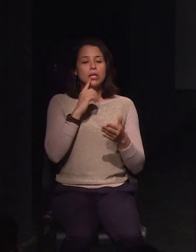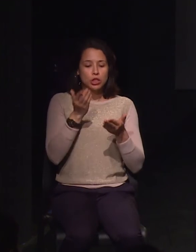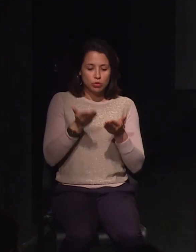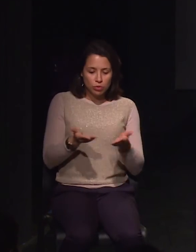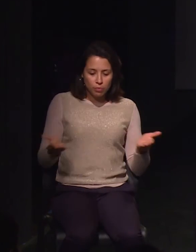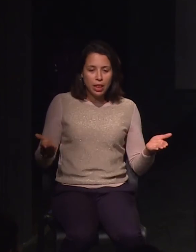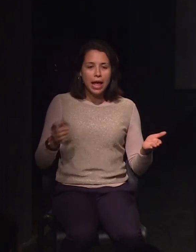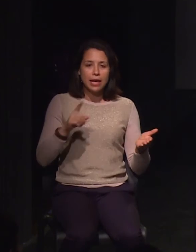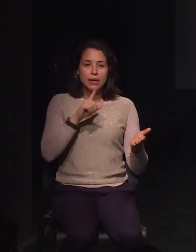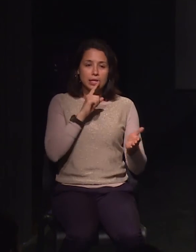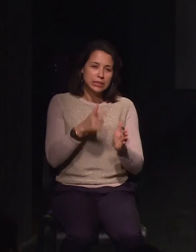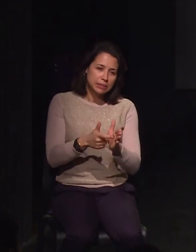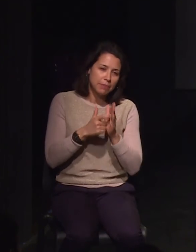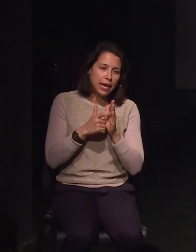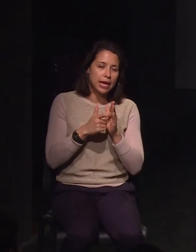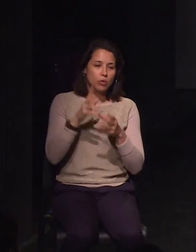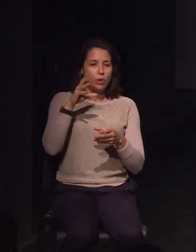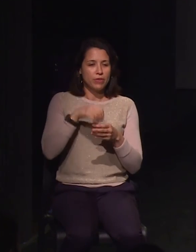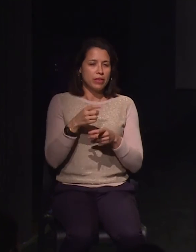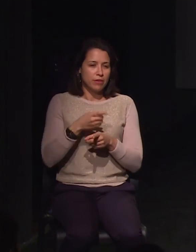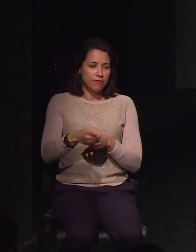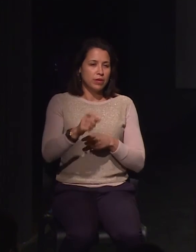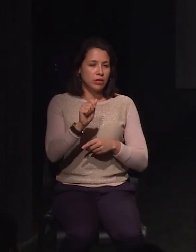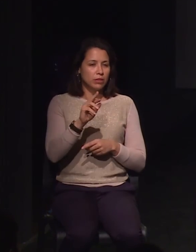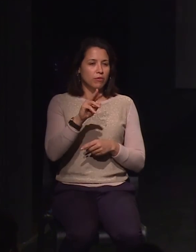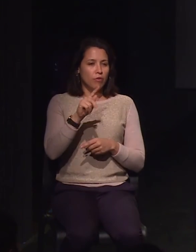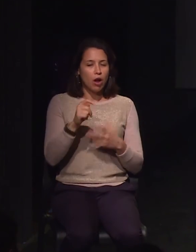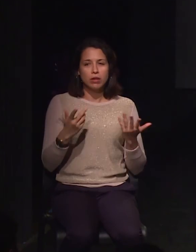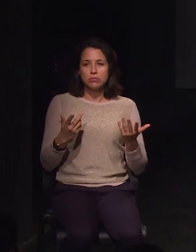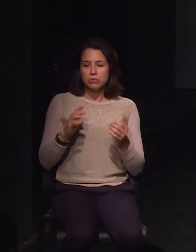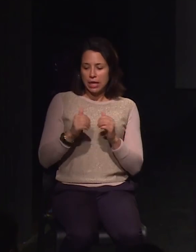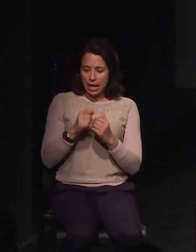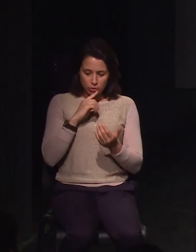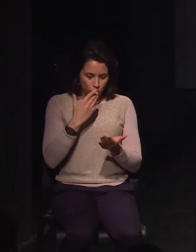in just from a sociological view, how do you get there.